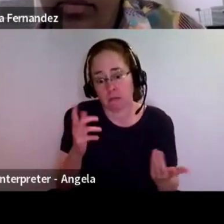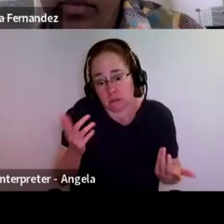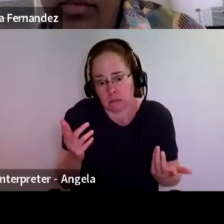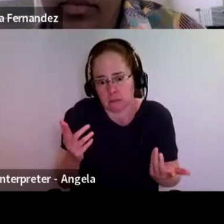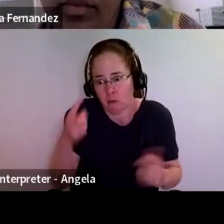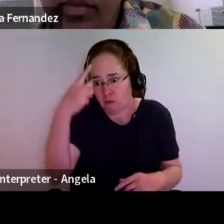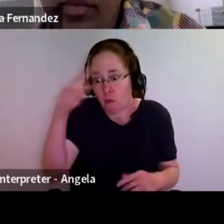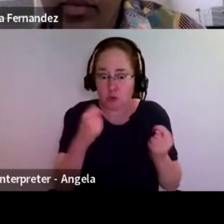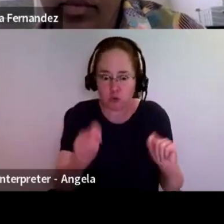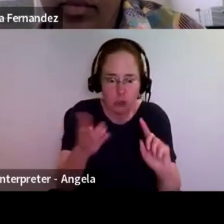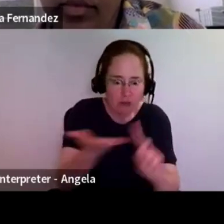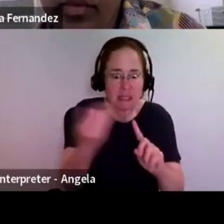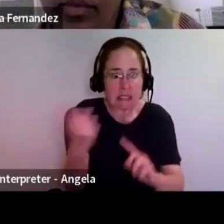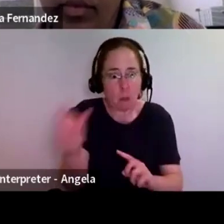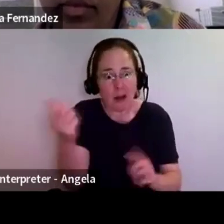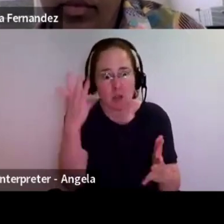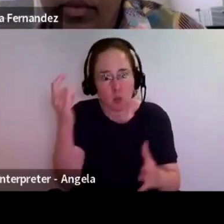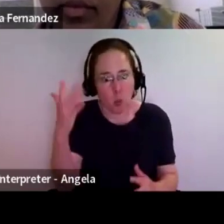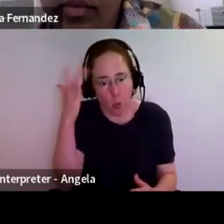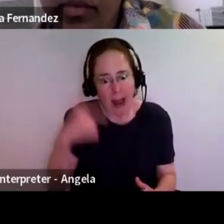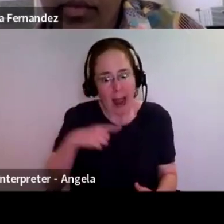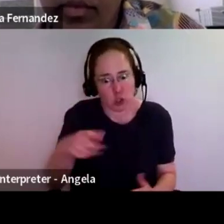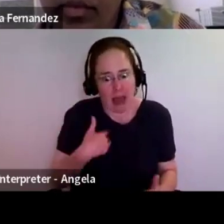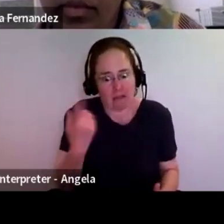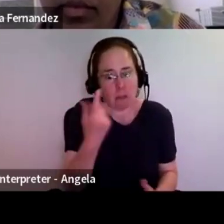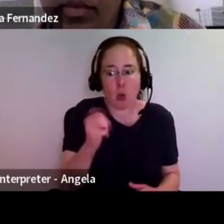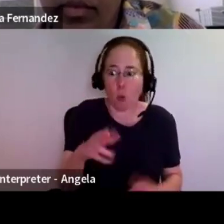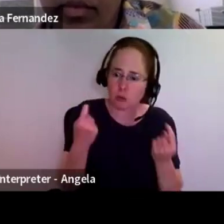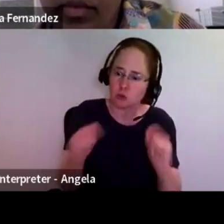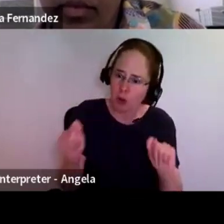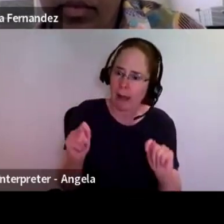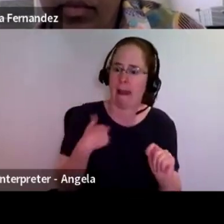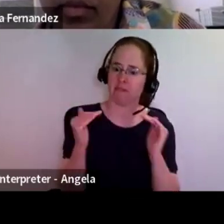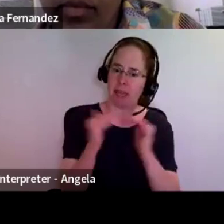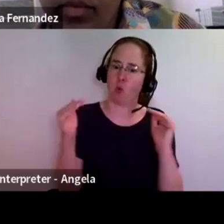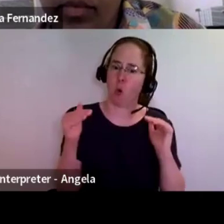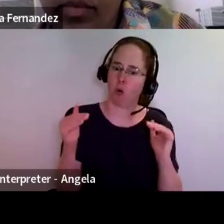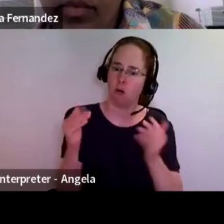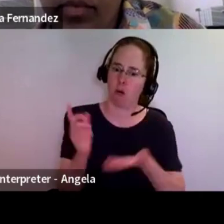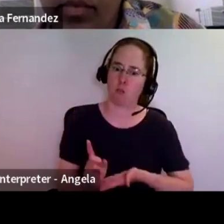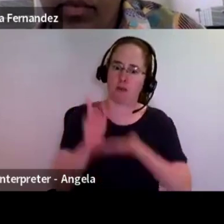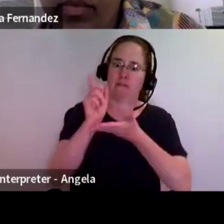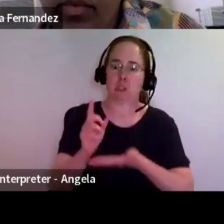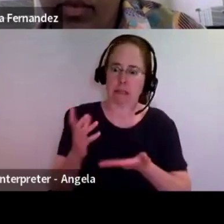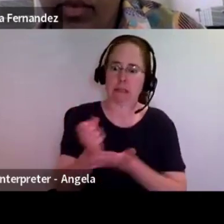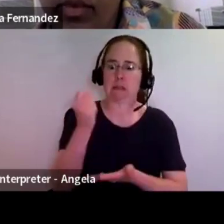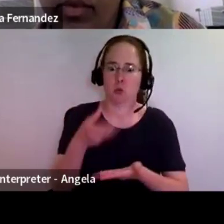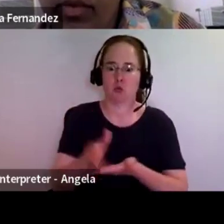convince someone why you deserve something, or to try to get equal privileges to something. So that's just naturally, just